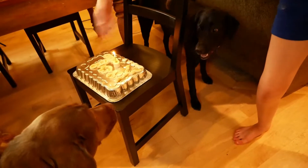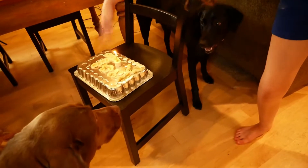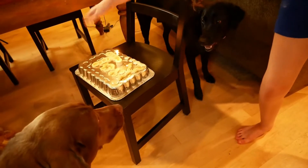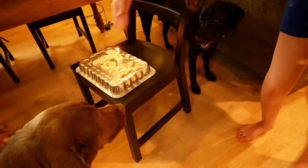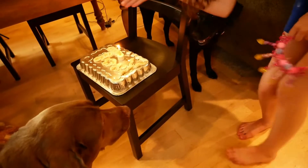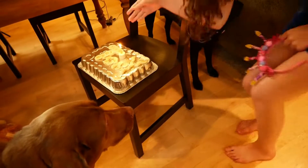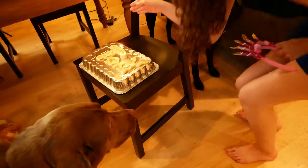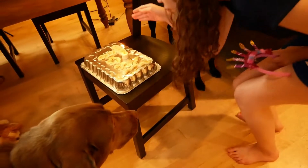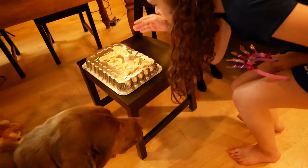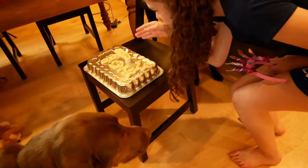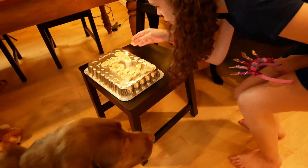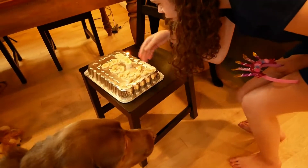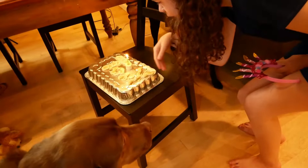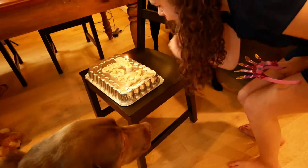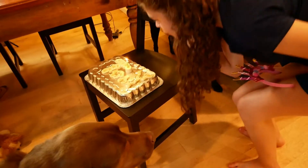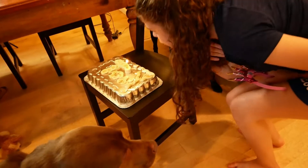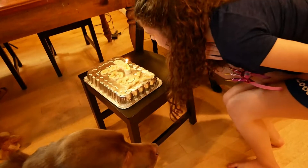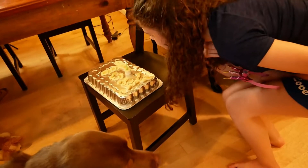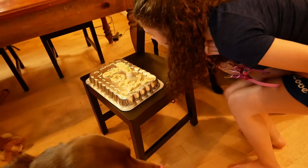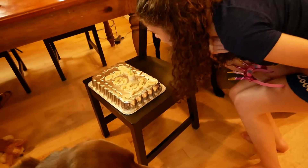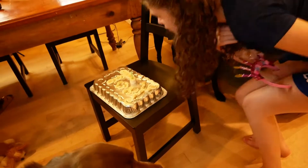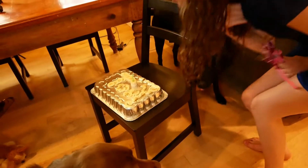we love you guys and we hope that you are doing